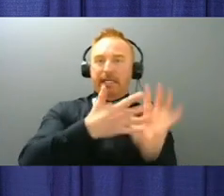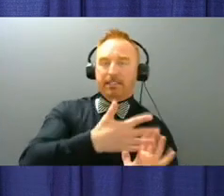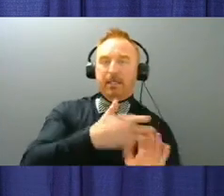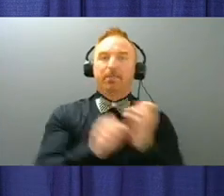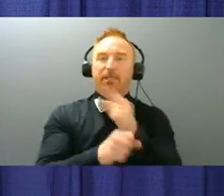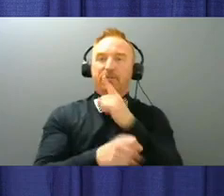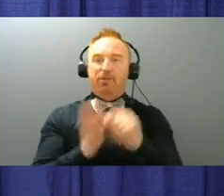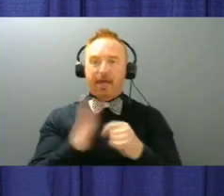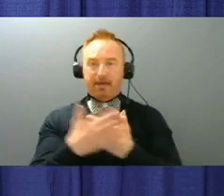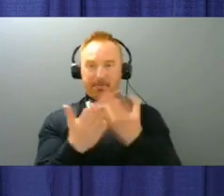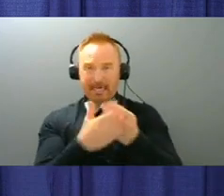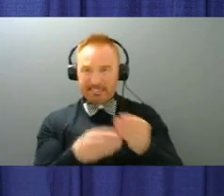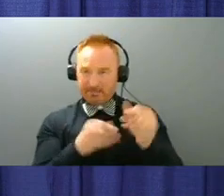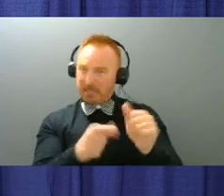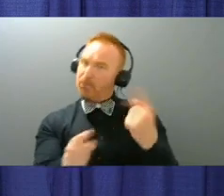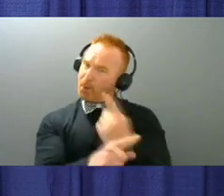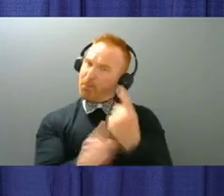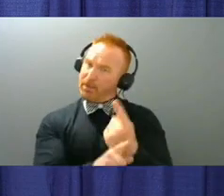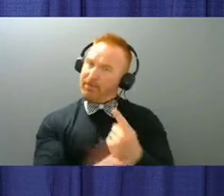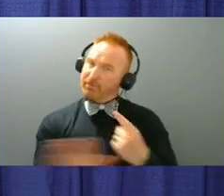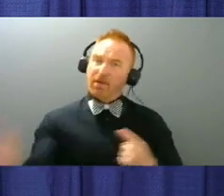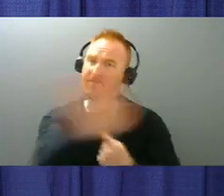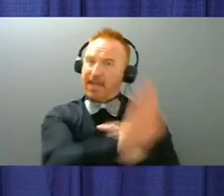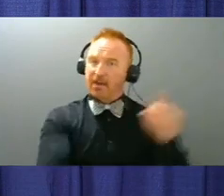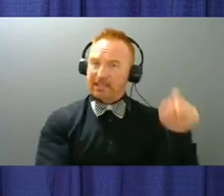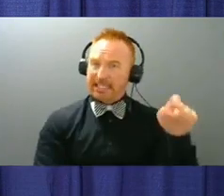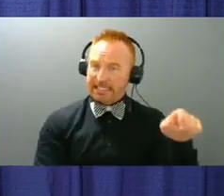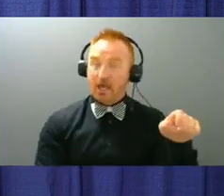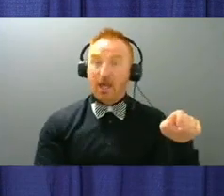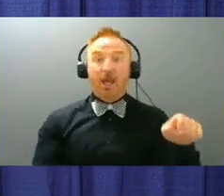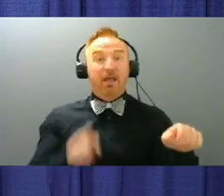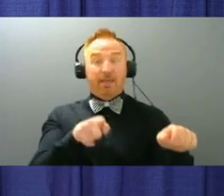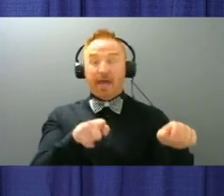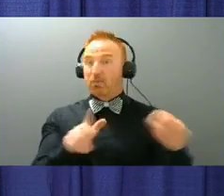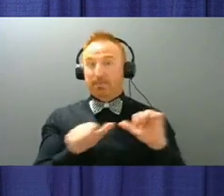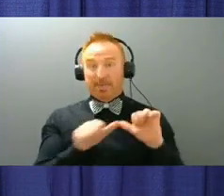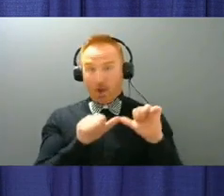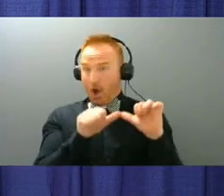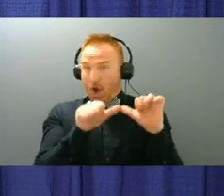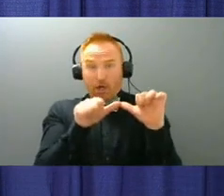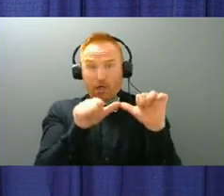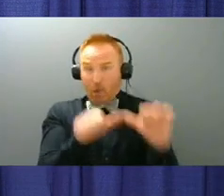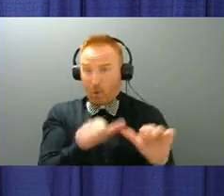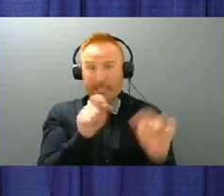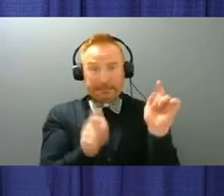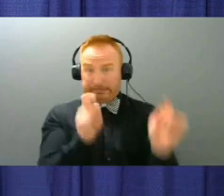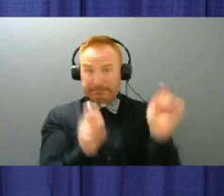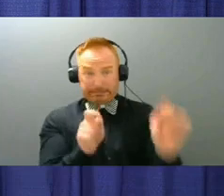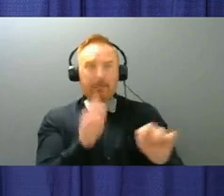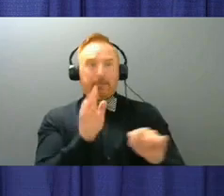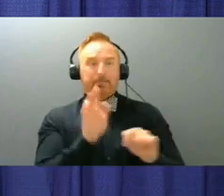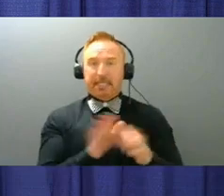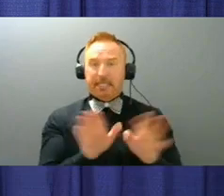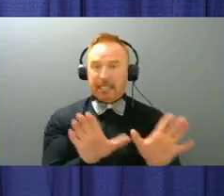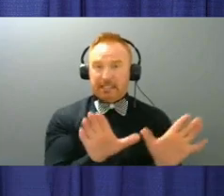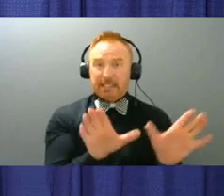sure the money is well spent for that need. It is going to be an ongoing situation.